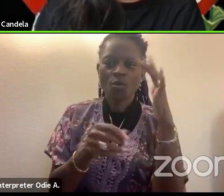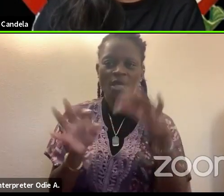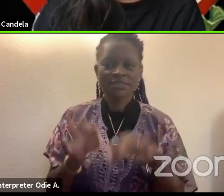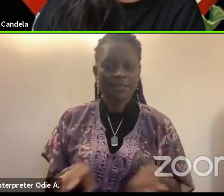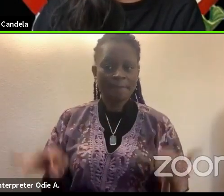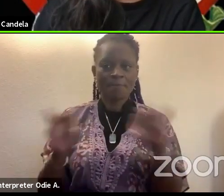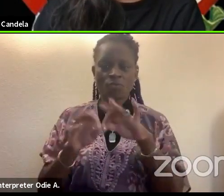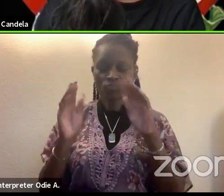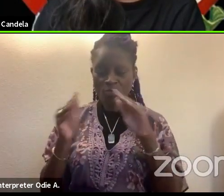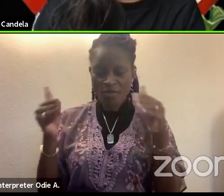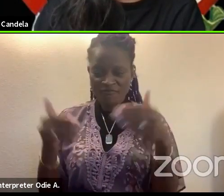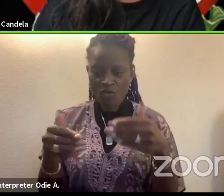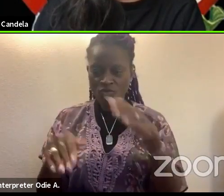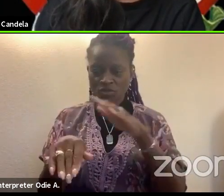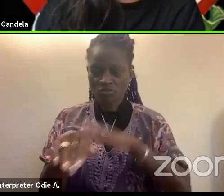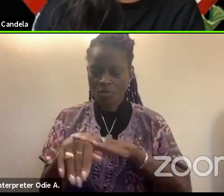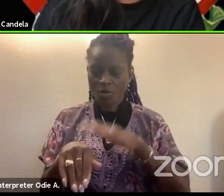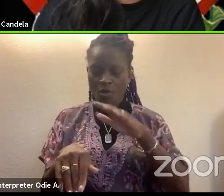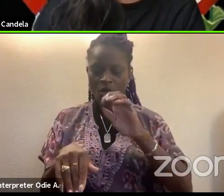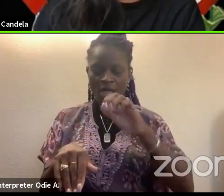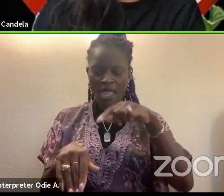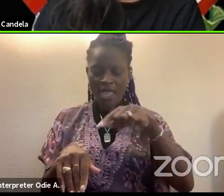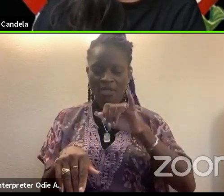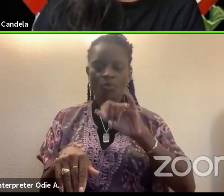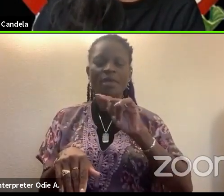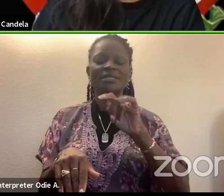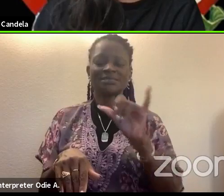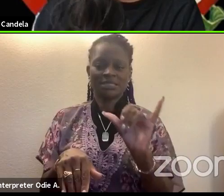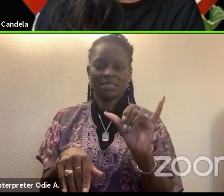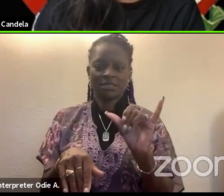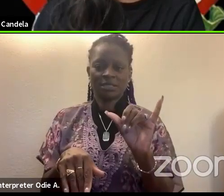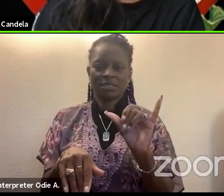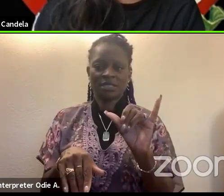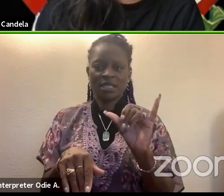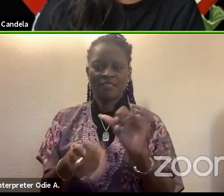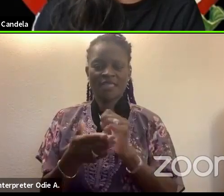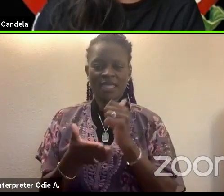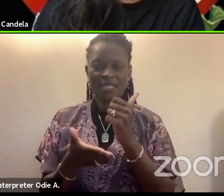on equity centered design processes that will then lead to healthier outcomes.